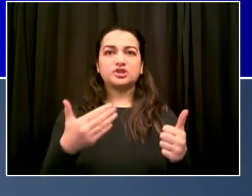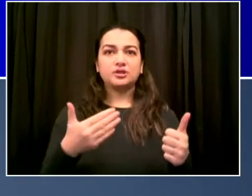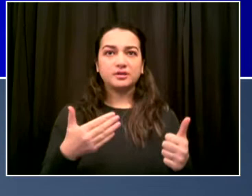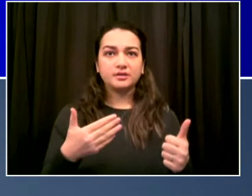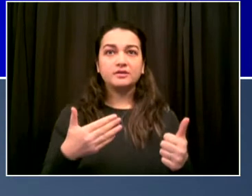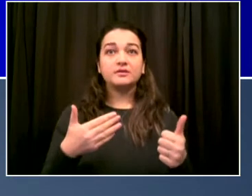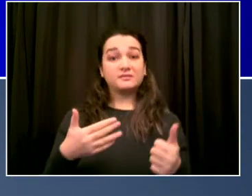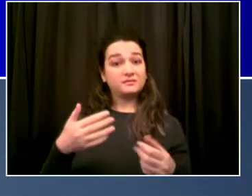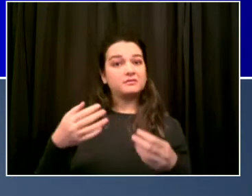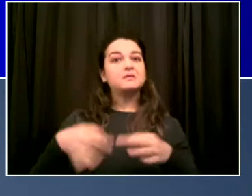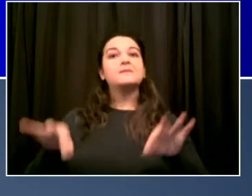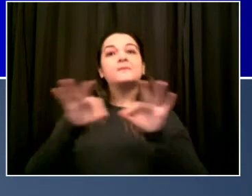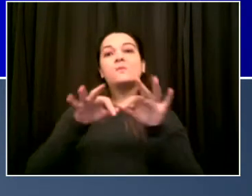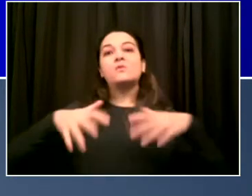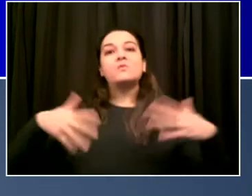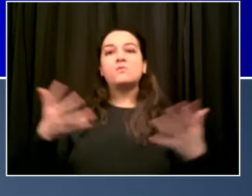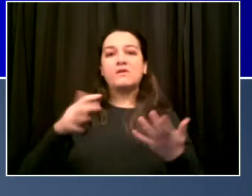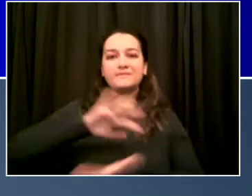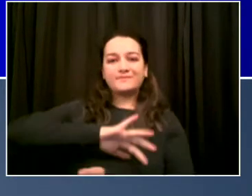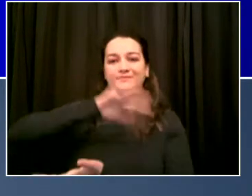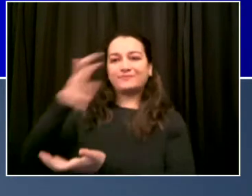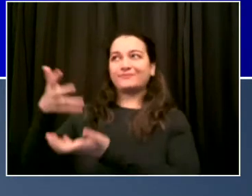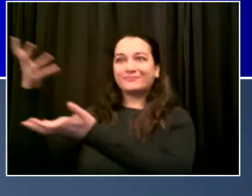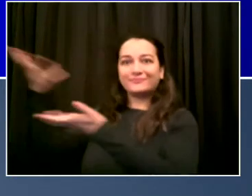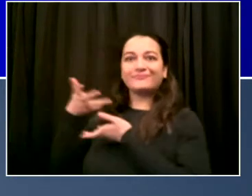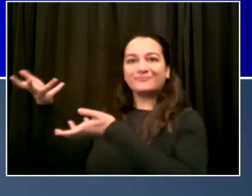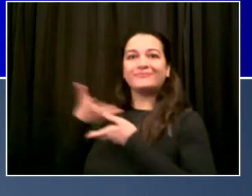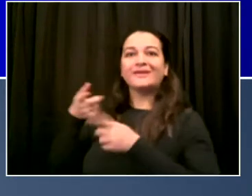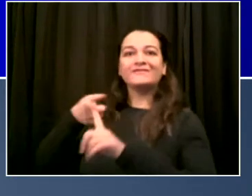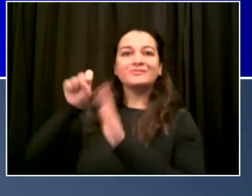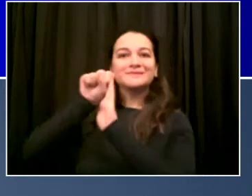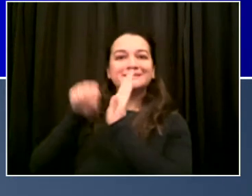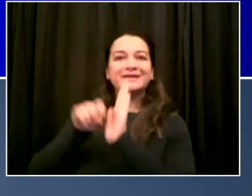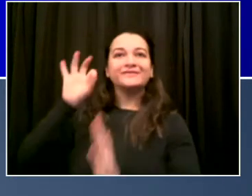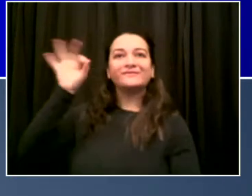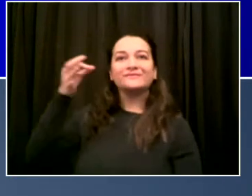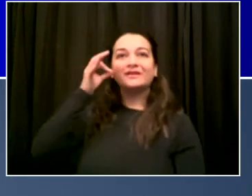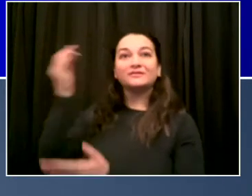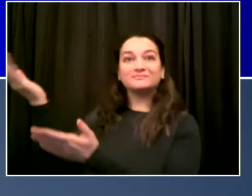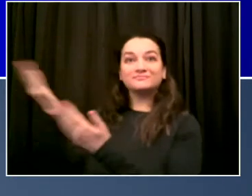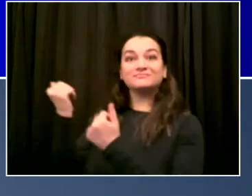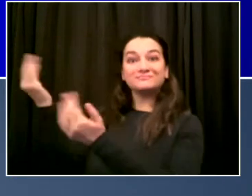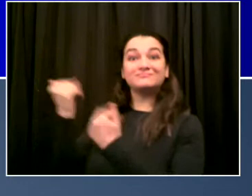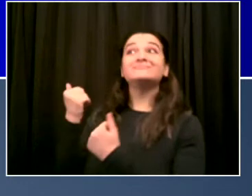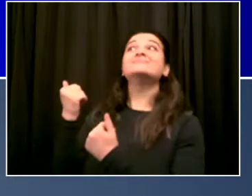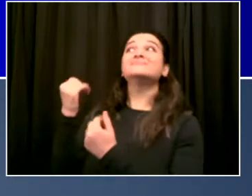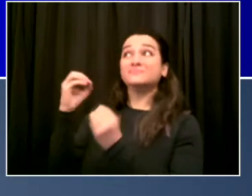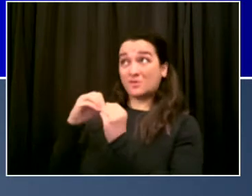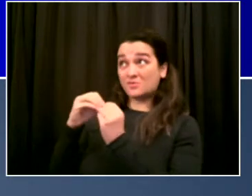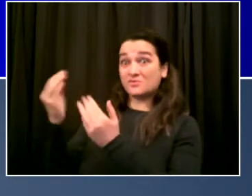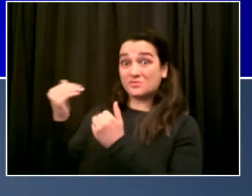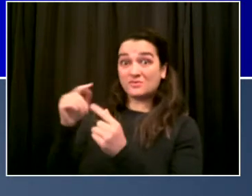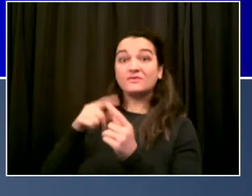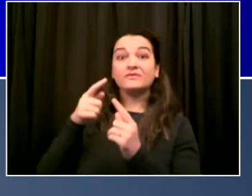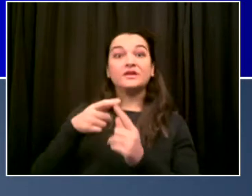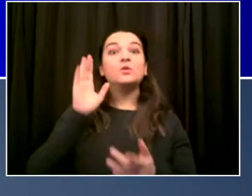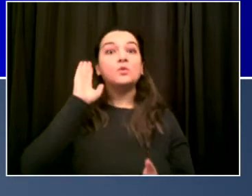MOMO. MENT IF WEHAVE THE VACCINE WE NEEDED WE COULD VACCINATE 300,000 PEOPLE. THIS WEEK WE ARE